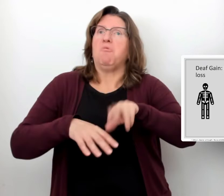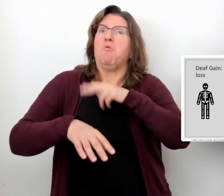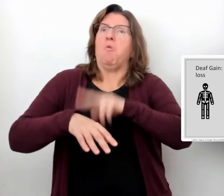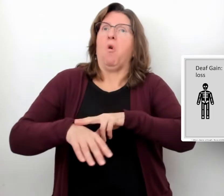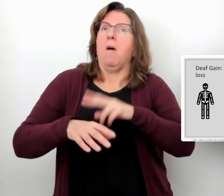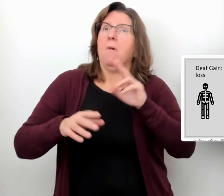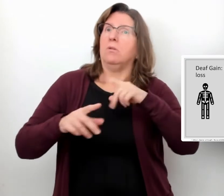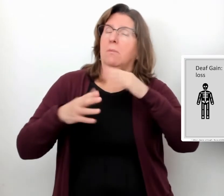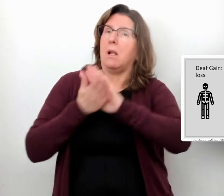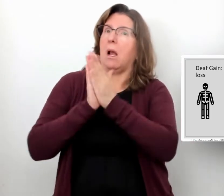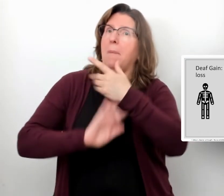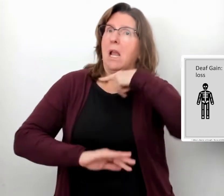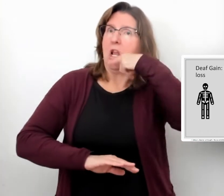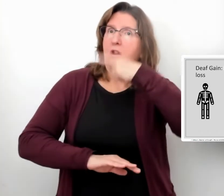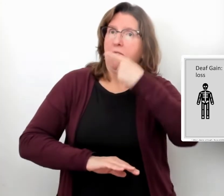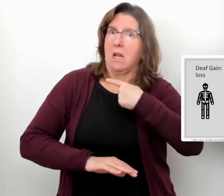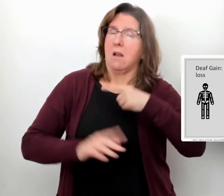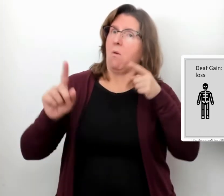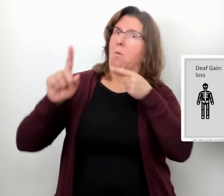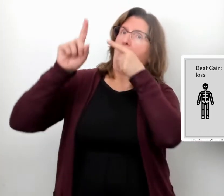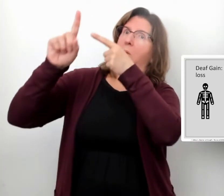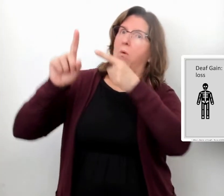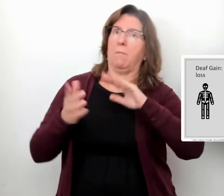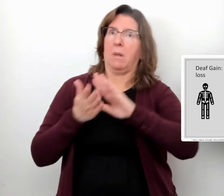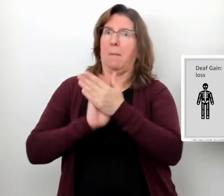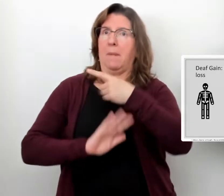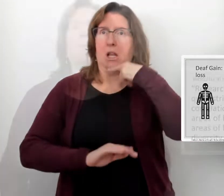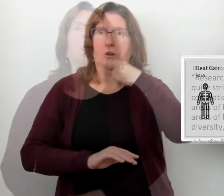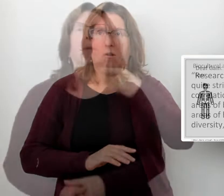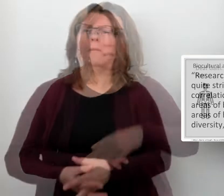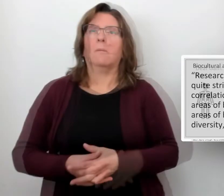The normalcy outcome would mean everyone must become hearing.